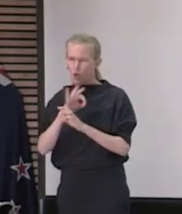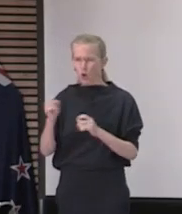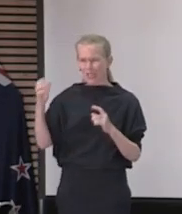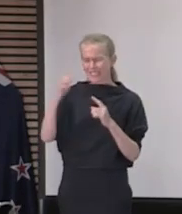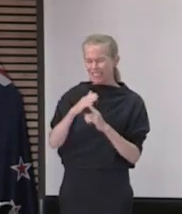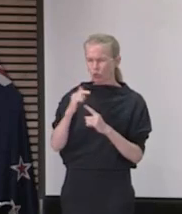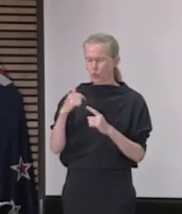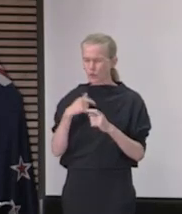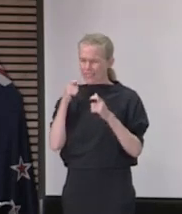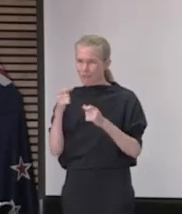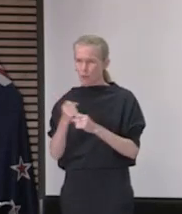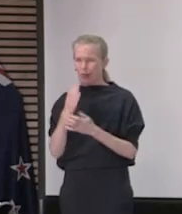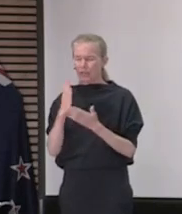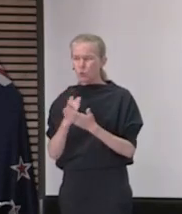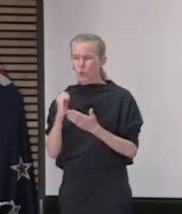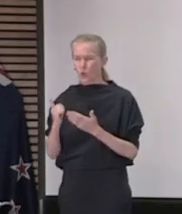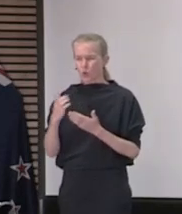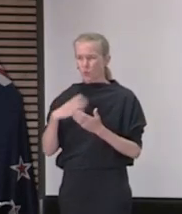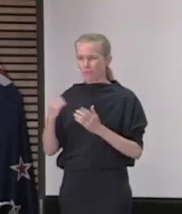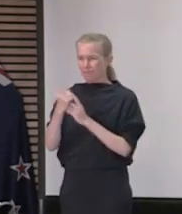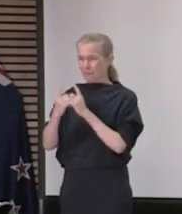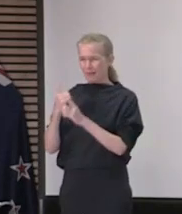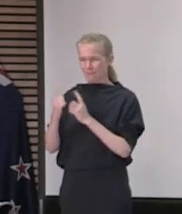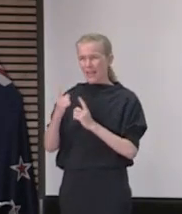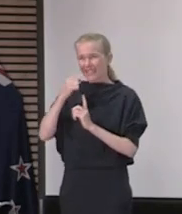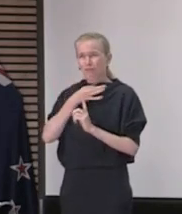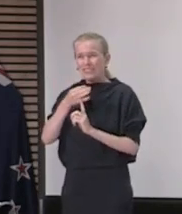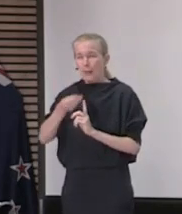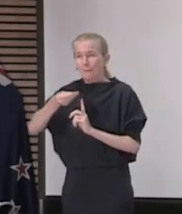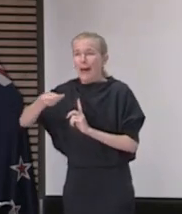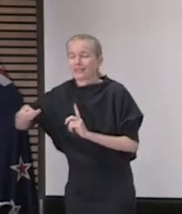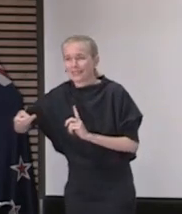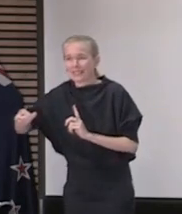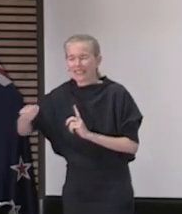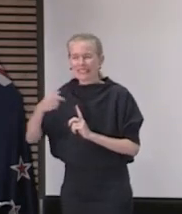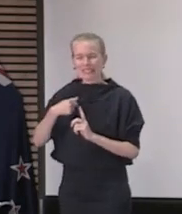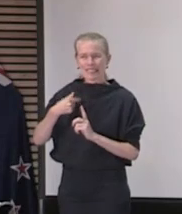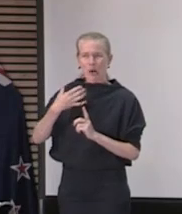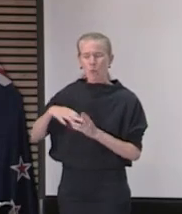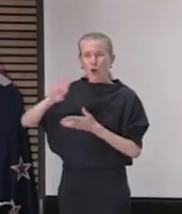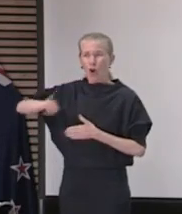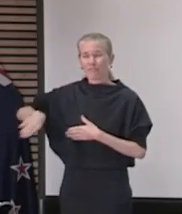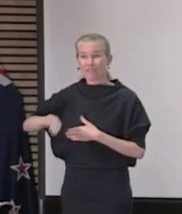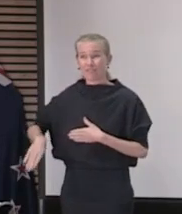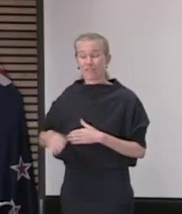So, there are some parts ofour lives, where actually, contact is just built in.